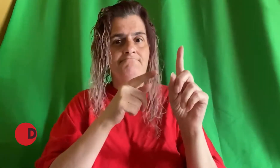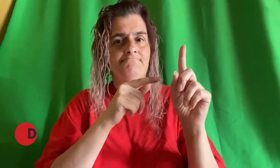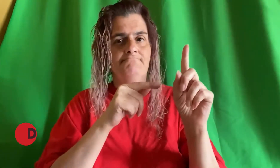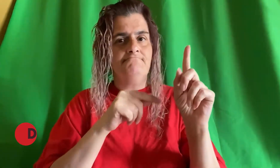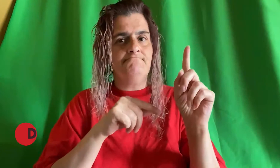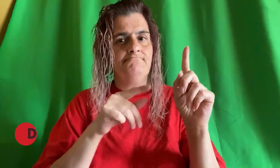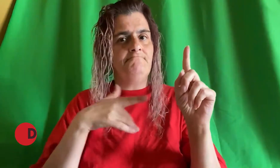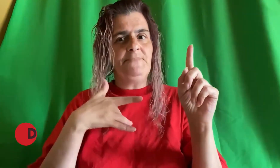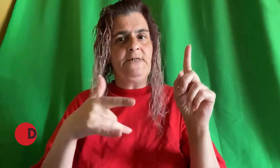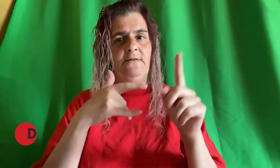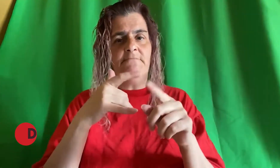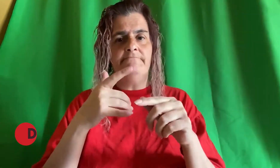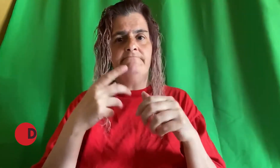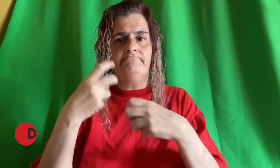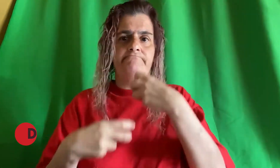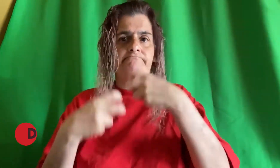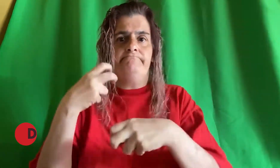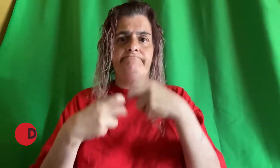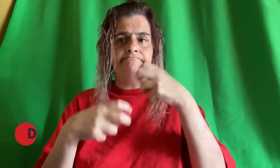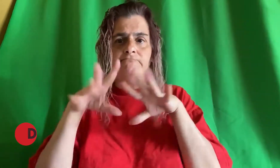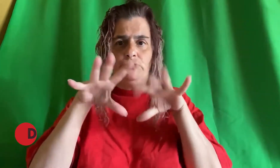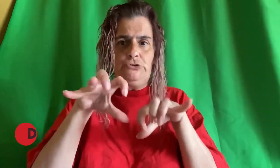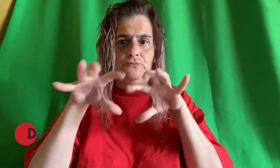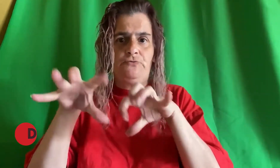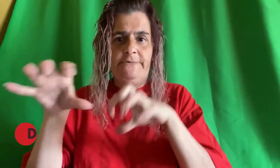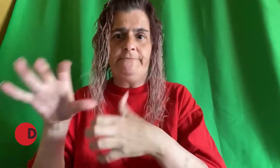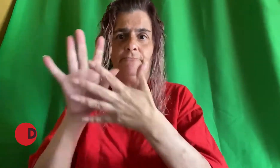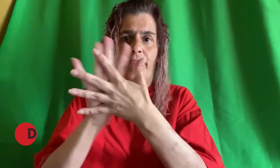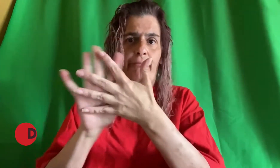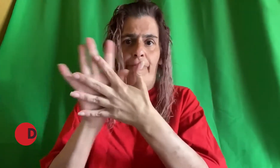tends to be problematic resulting in video freezing and distortions and